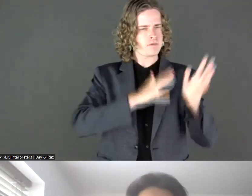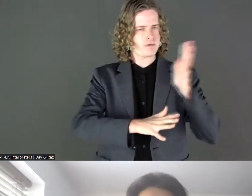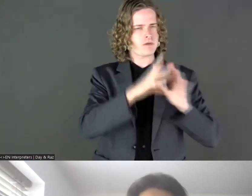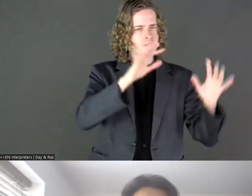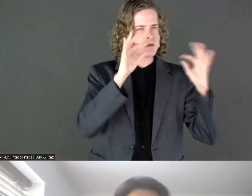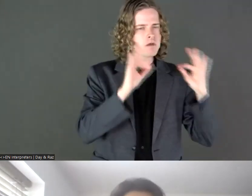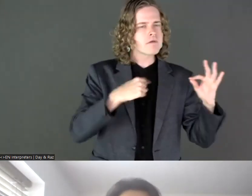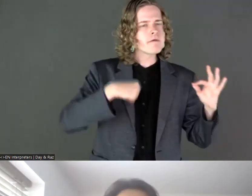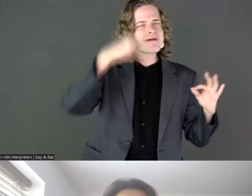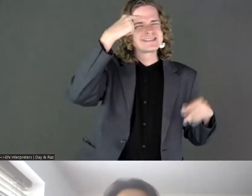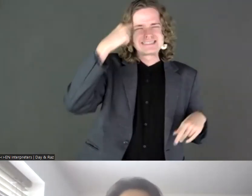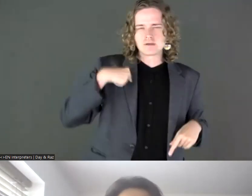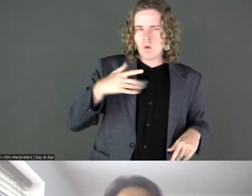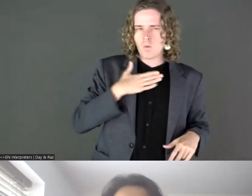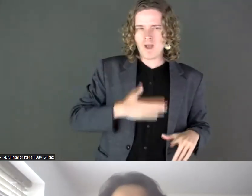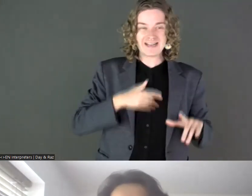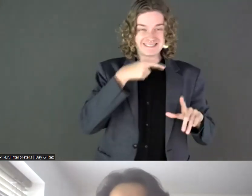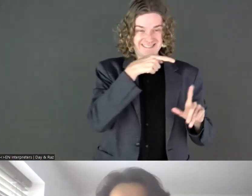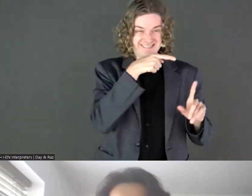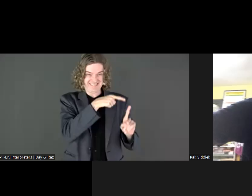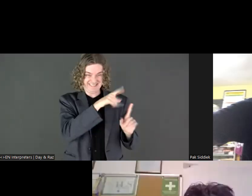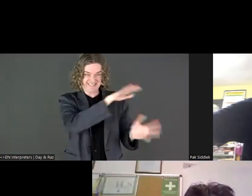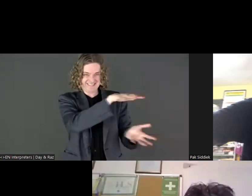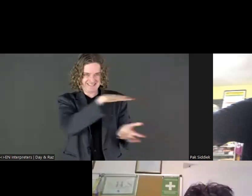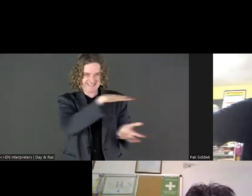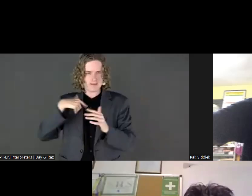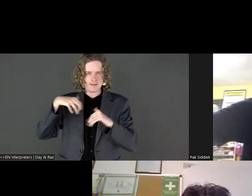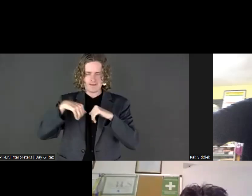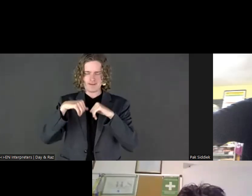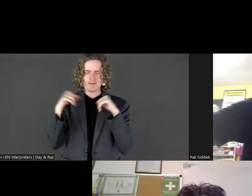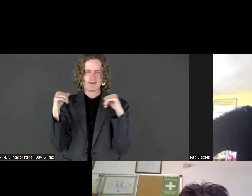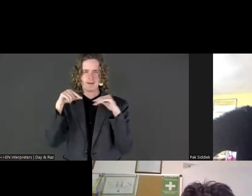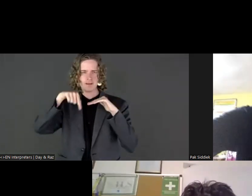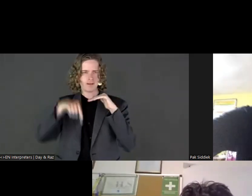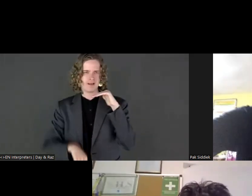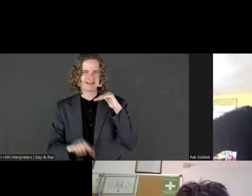proper resources to ensure that that partnership and that collaboration can meaningfully happen.